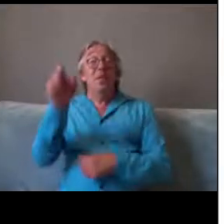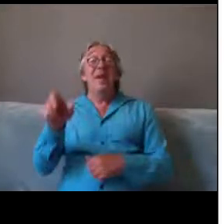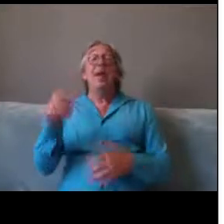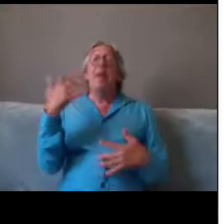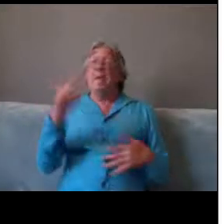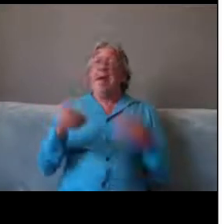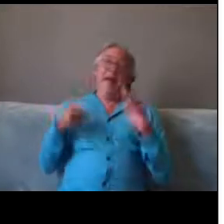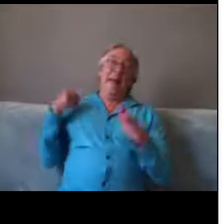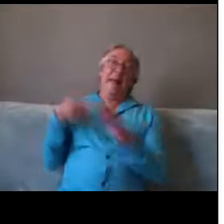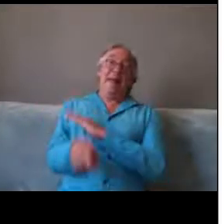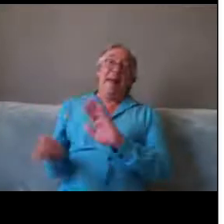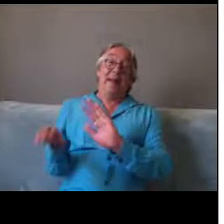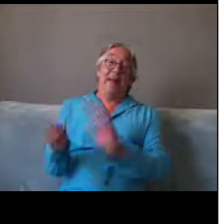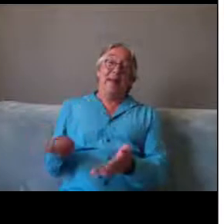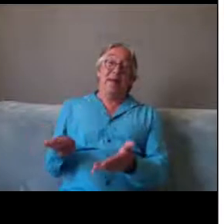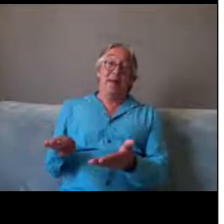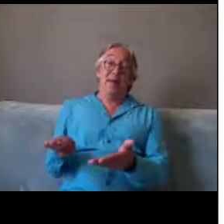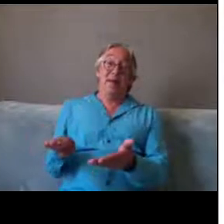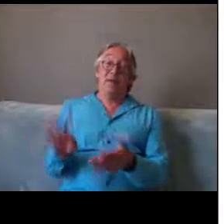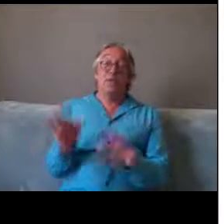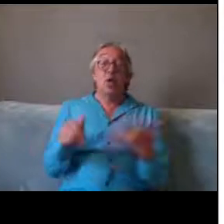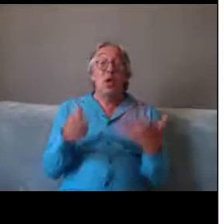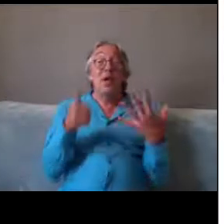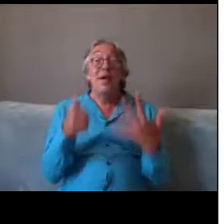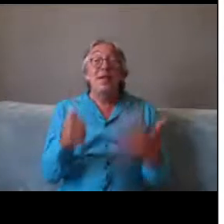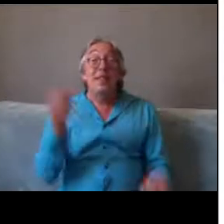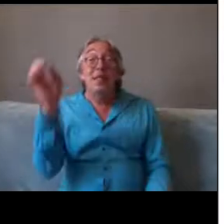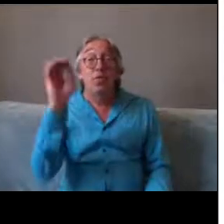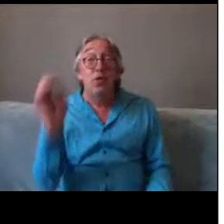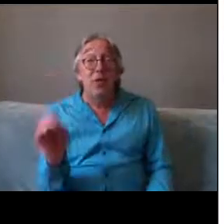It has been many times through individual organisations,